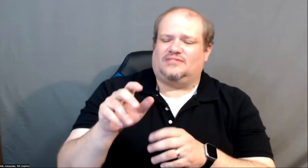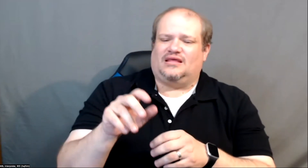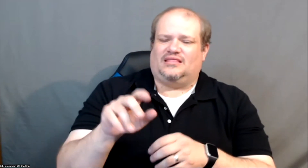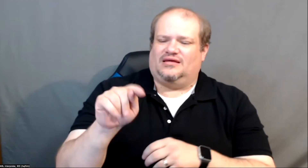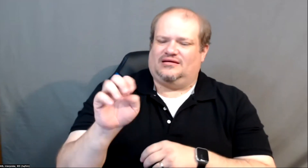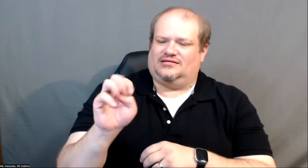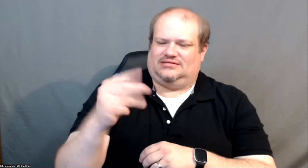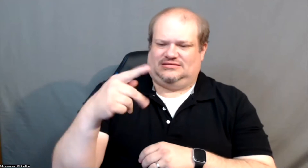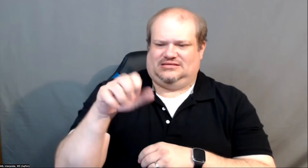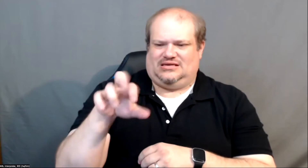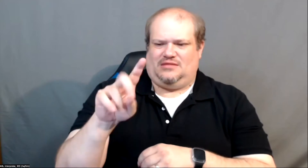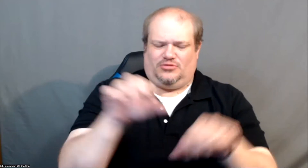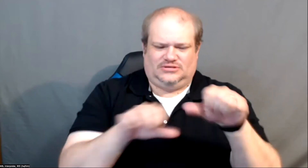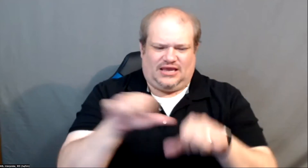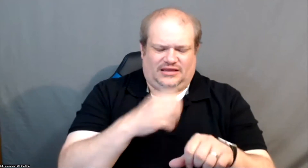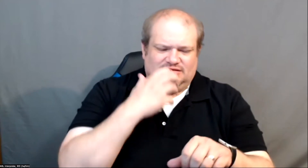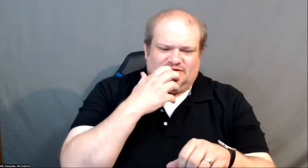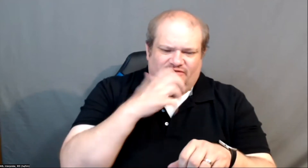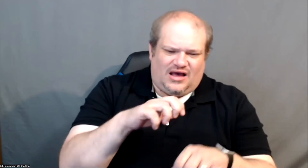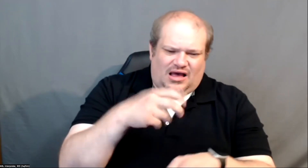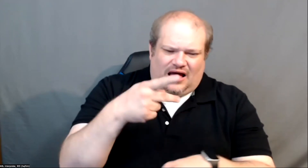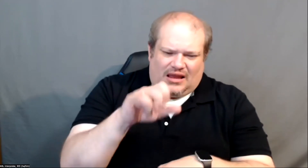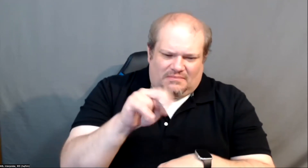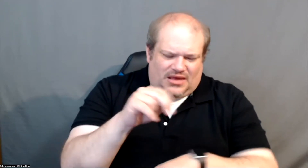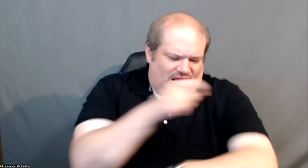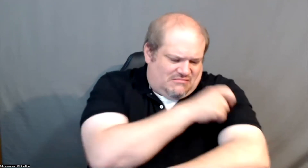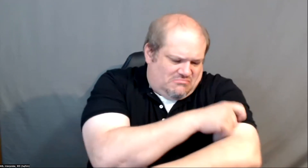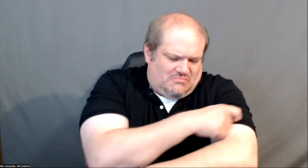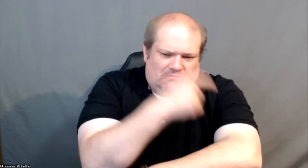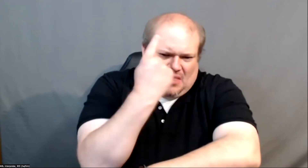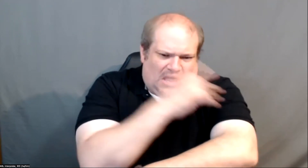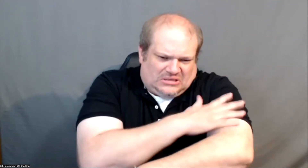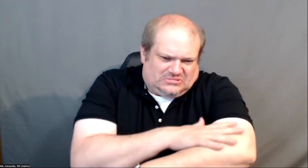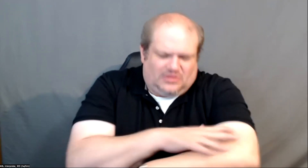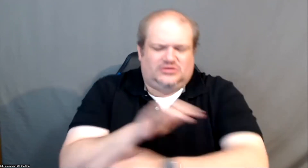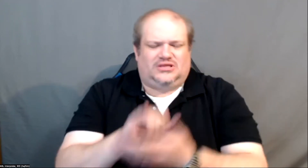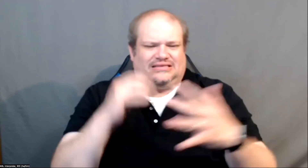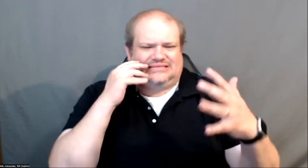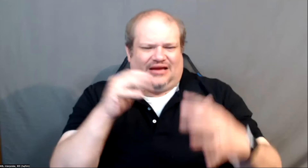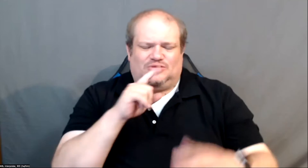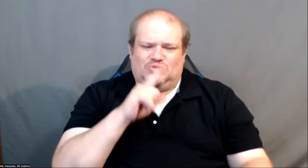really lovely sounding line. So much of this Yeah, this sounds really great. Thank you for sharing